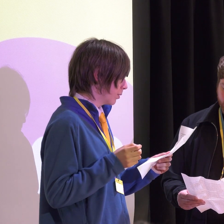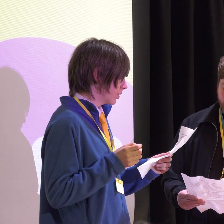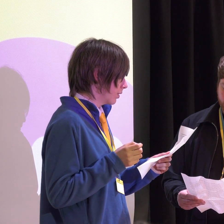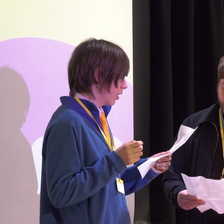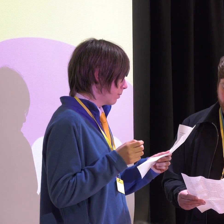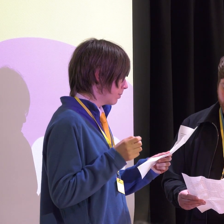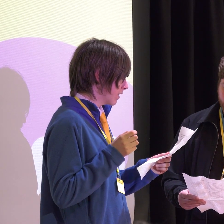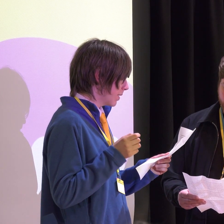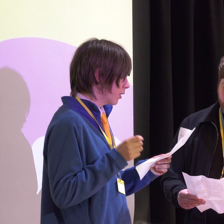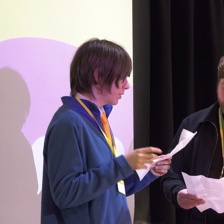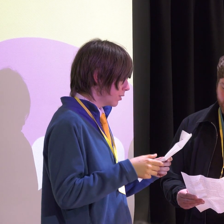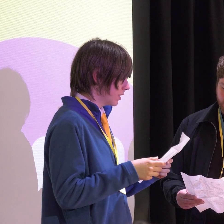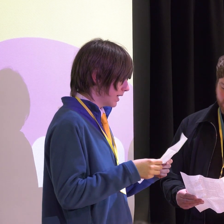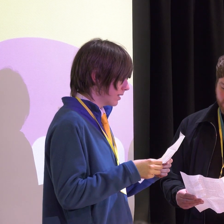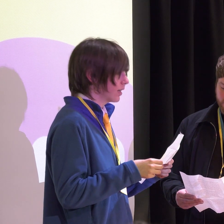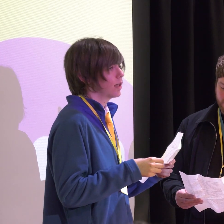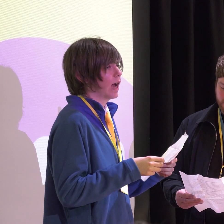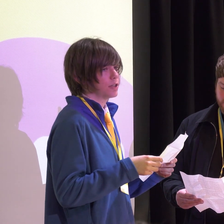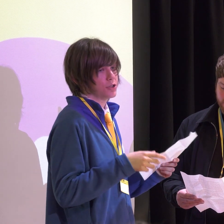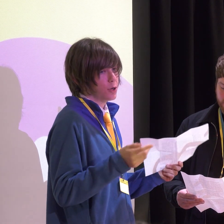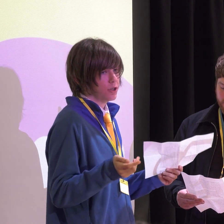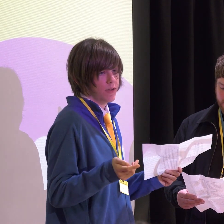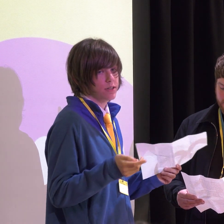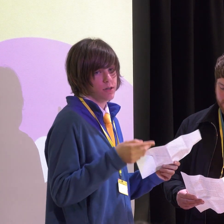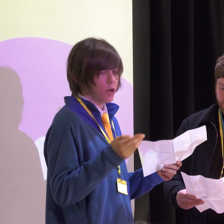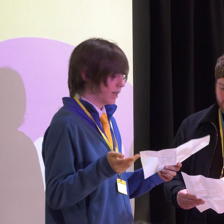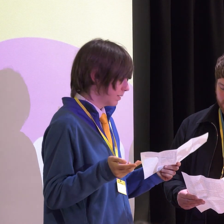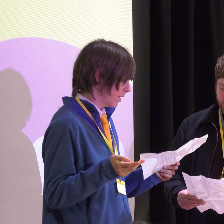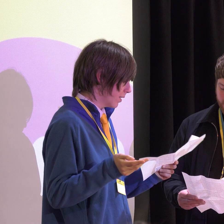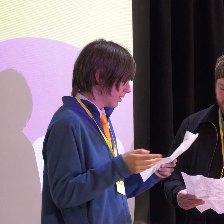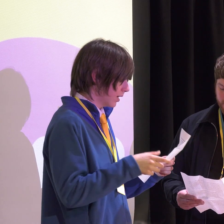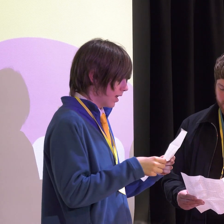important pupils have many opportunities at social events and work experience.